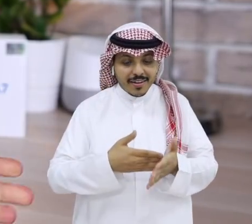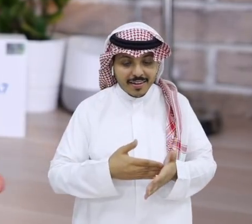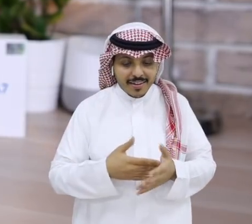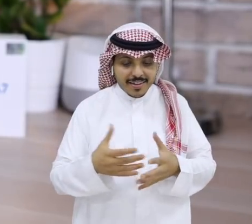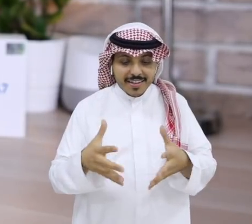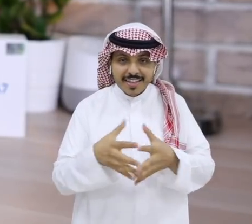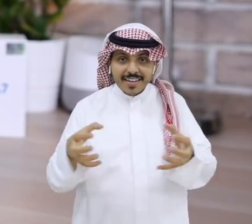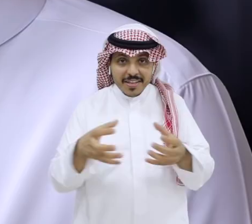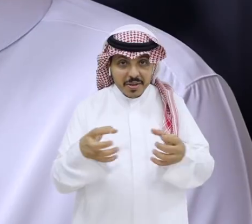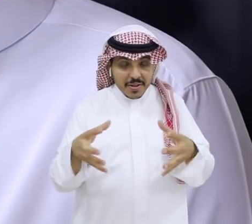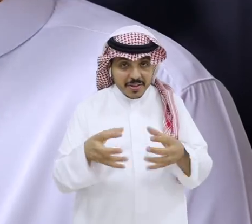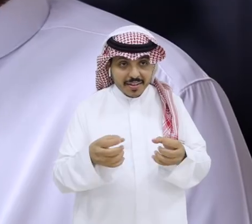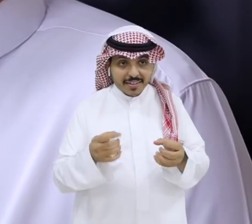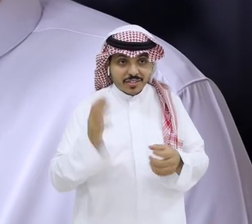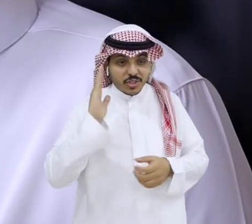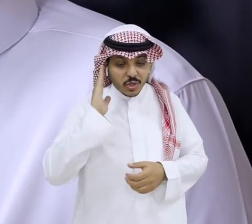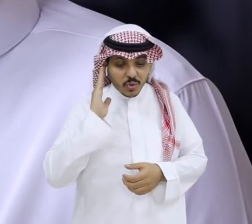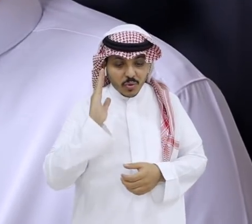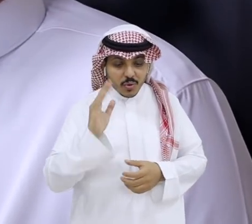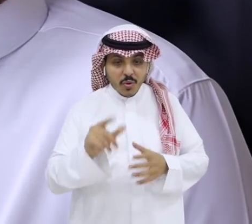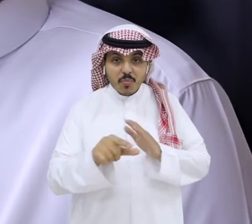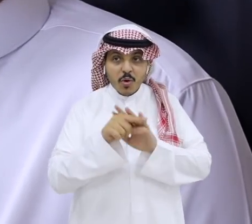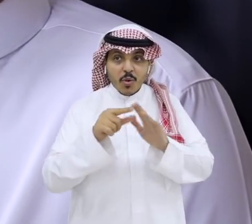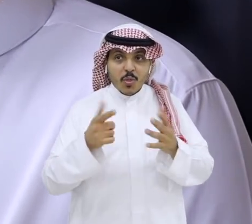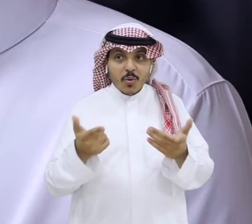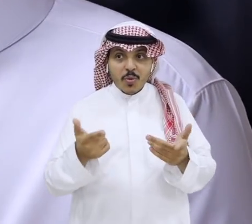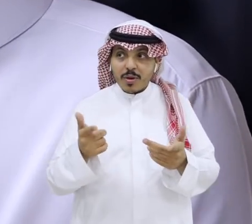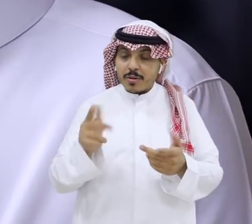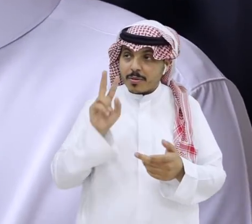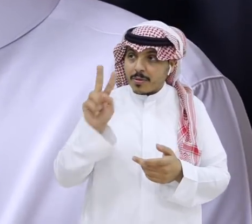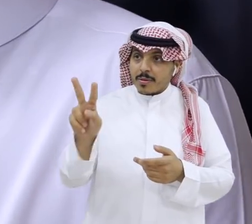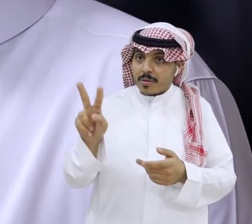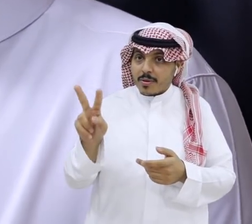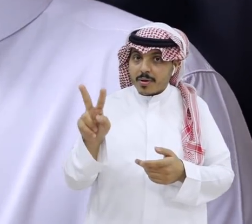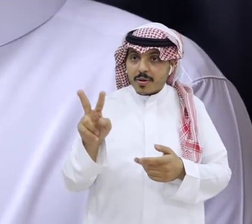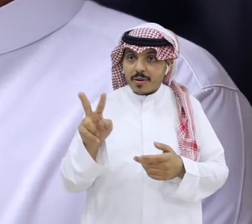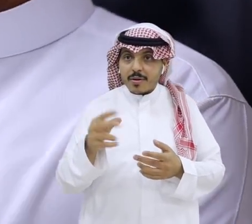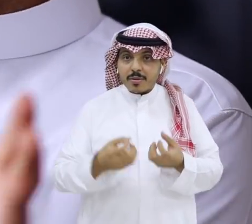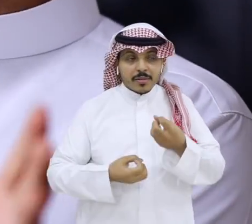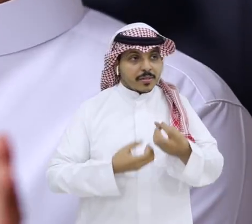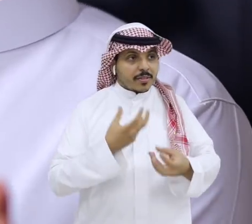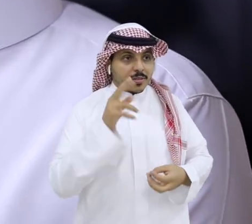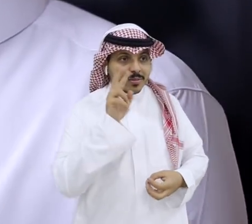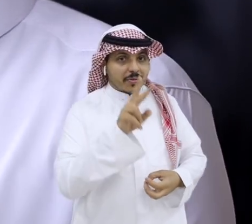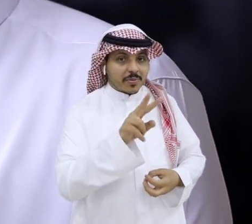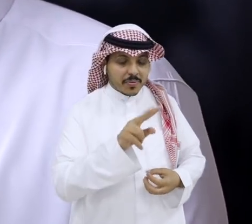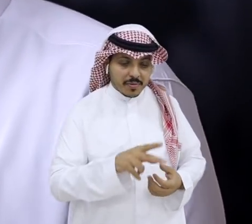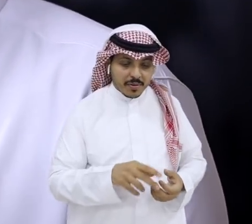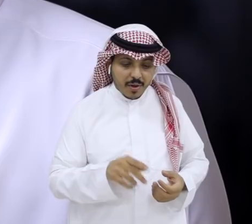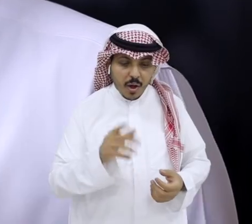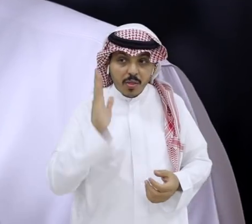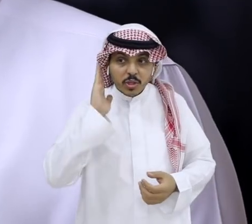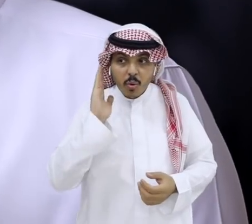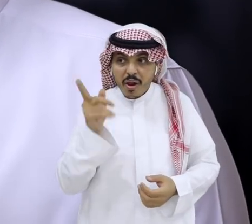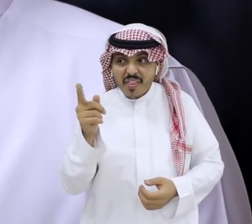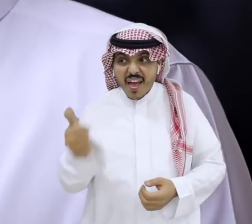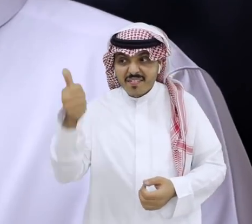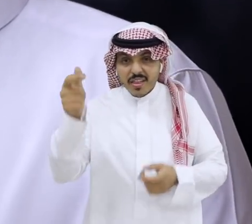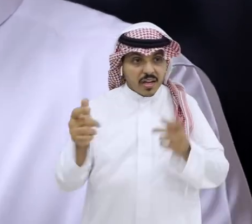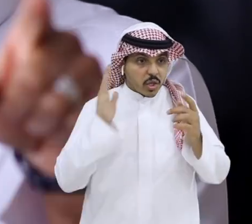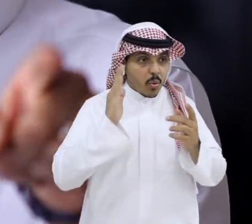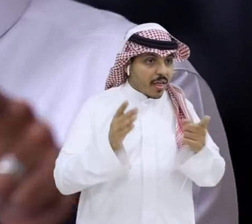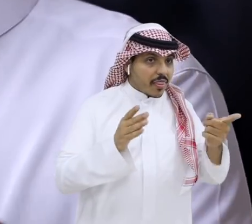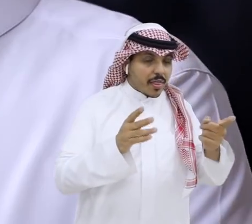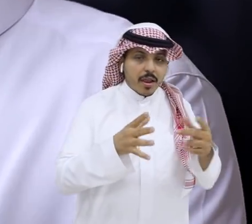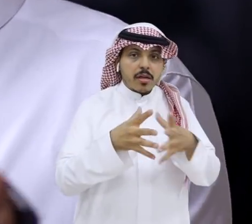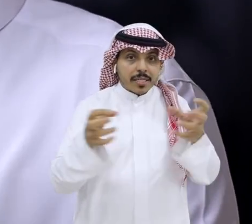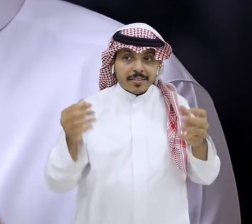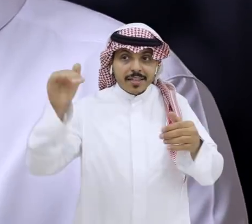This is the end of this video. What do you think of the analysis? This topic is becoming exciting and it is better than comparing devices to each others.